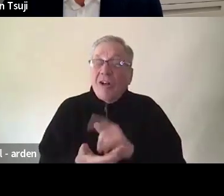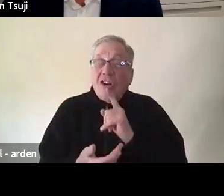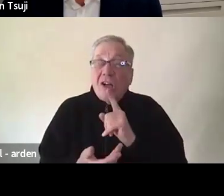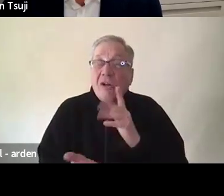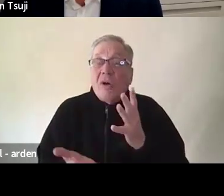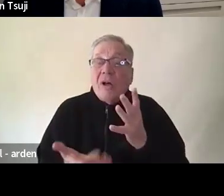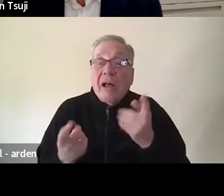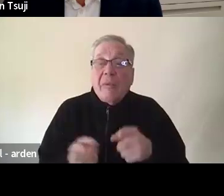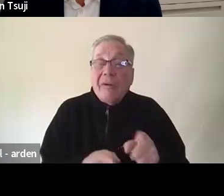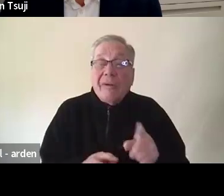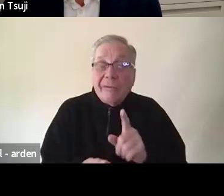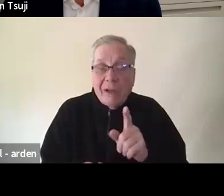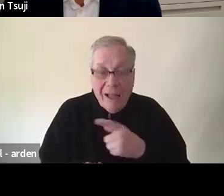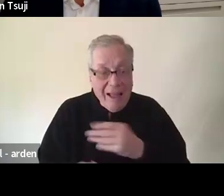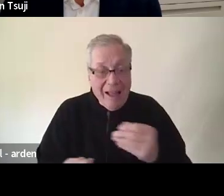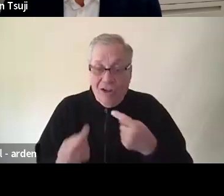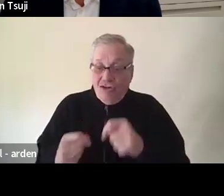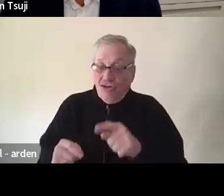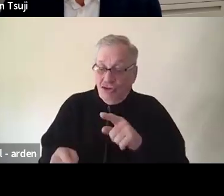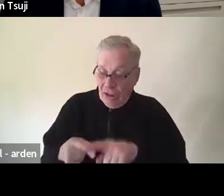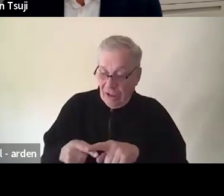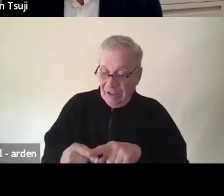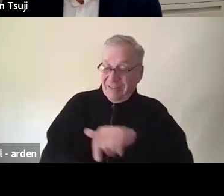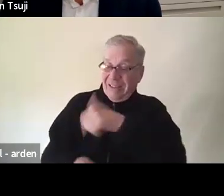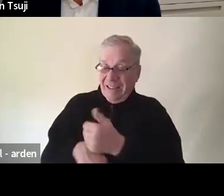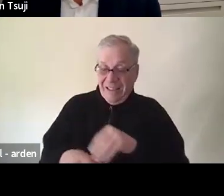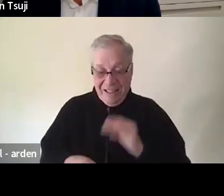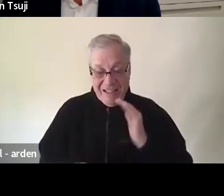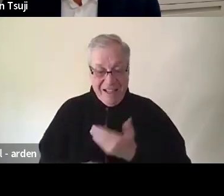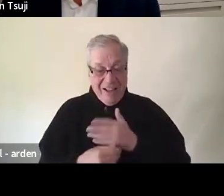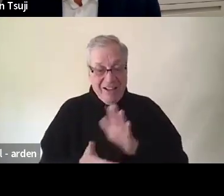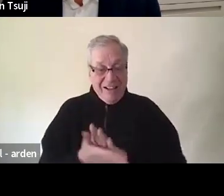that trying to implement that at our university did not work well.